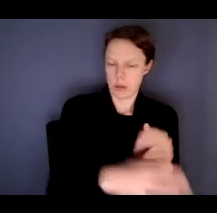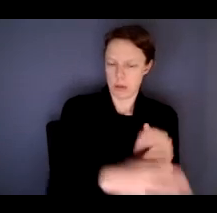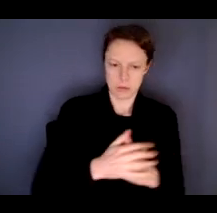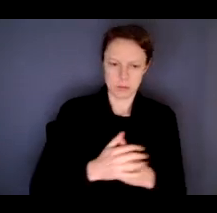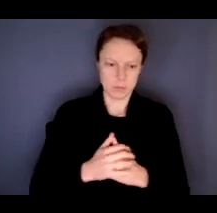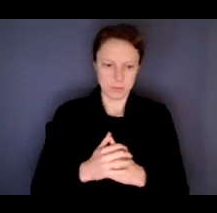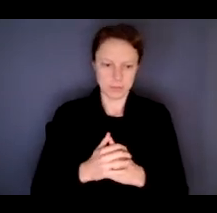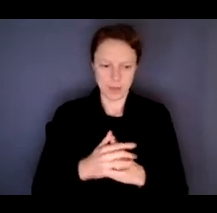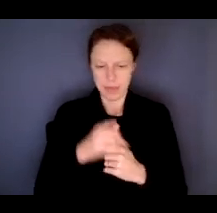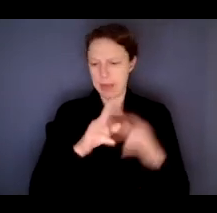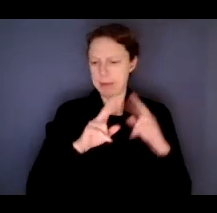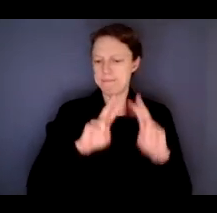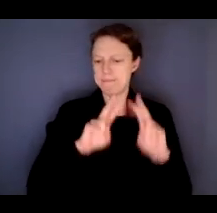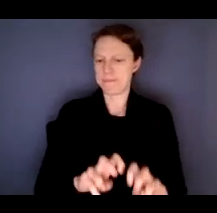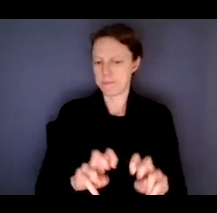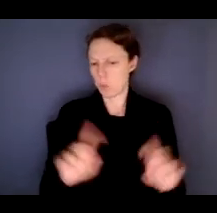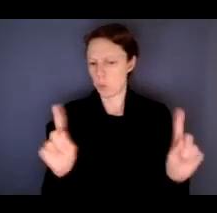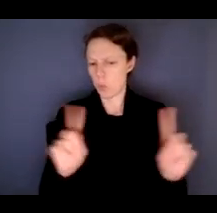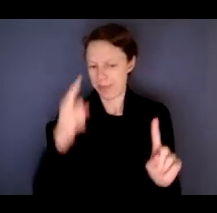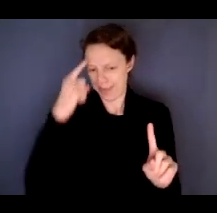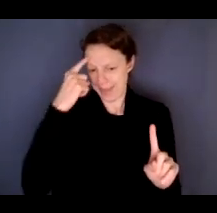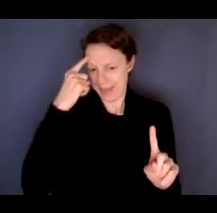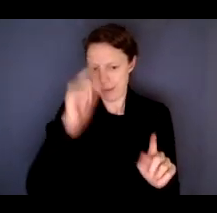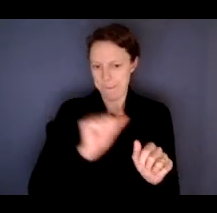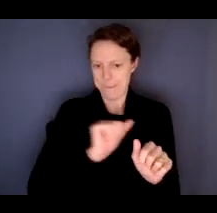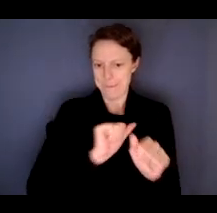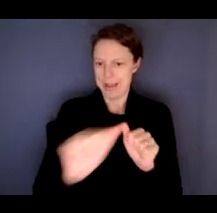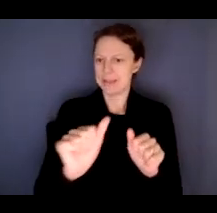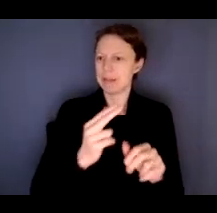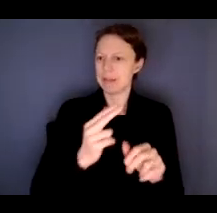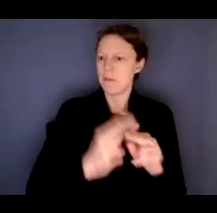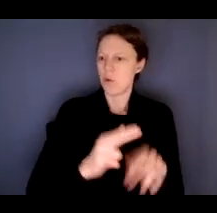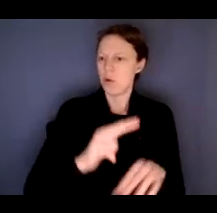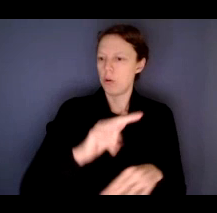think is in the best interests of the child after doing their research and getting expert reports,